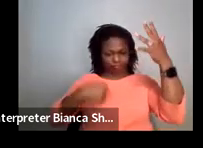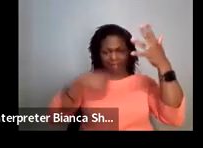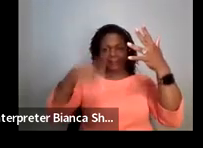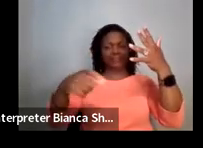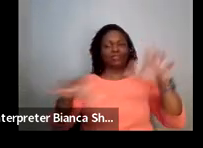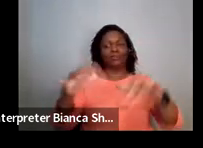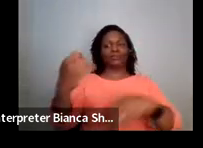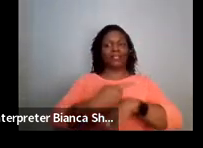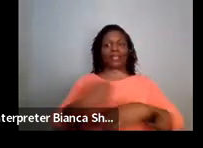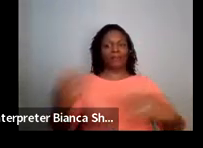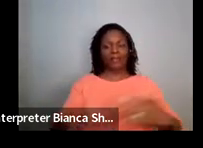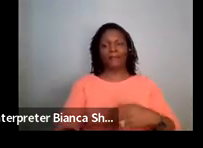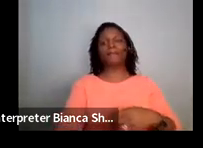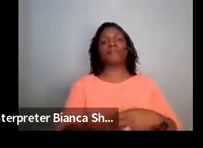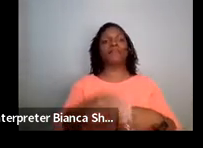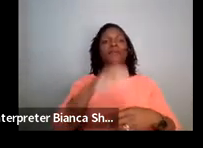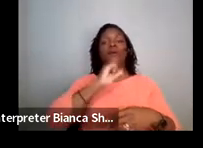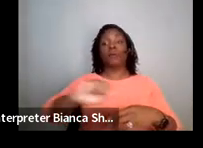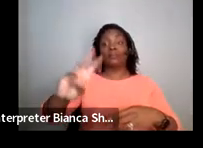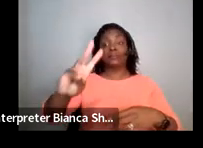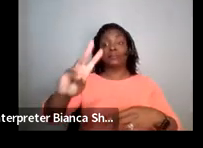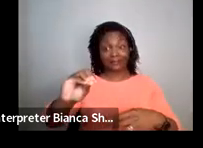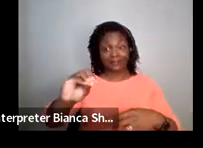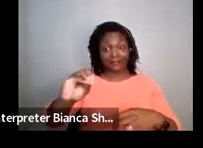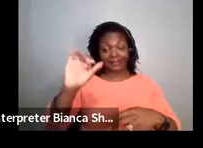do today. Well, at 60 my list is definitely on a piece of paper.